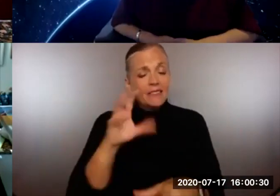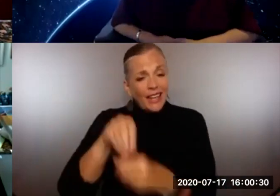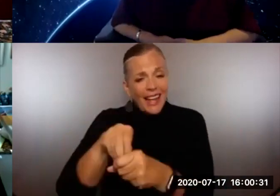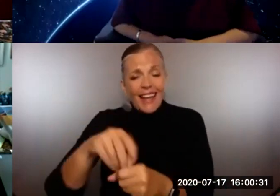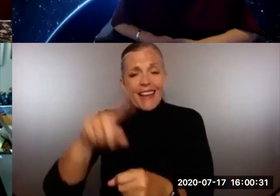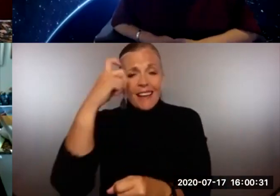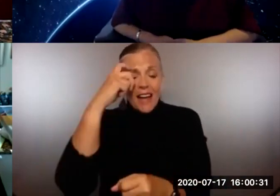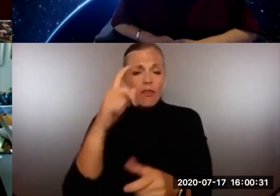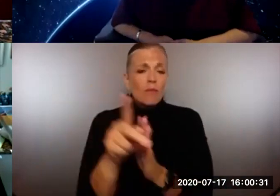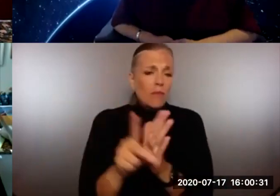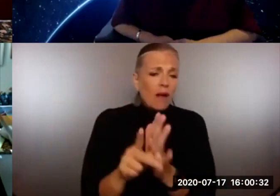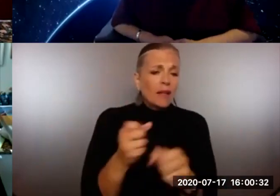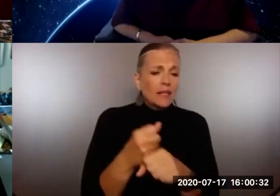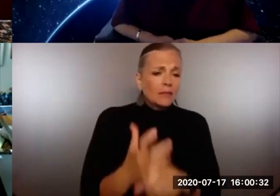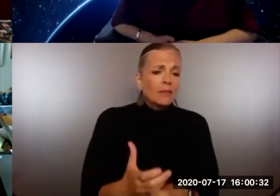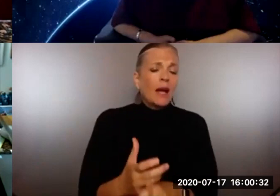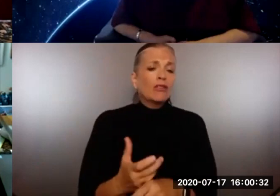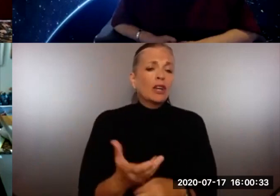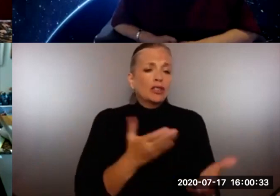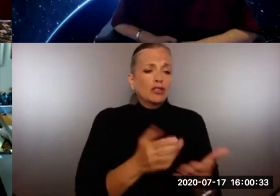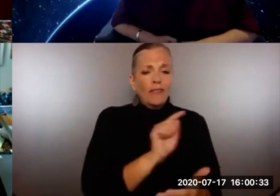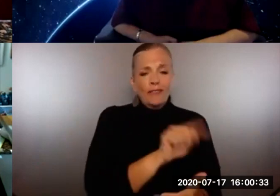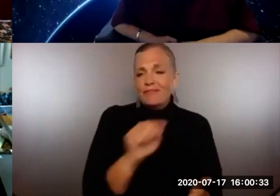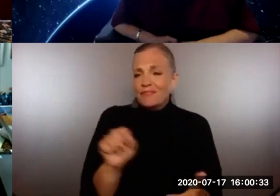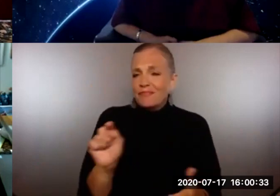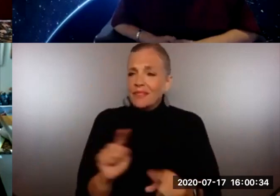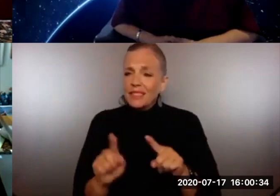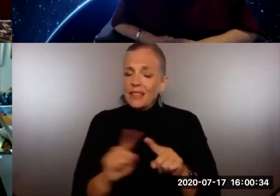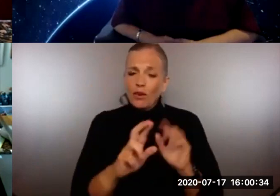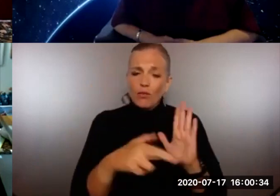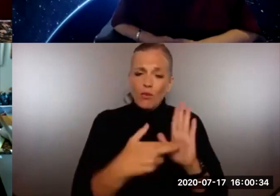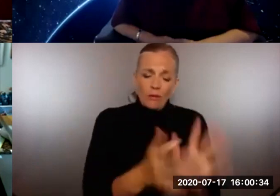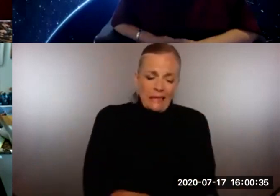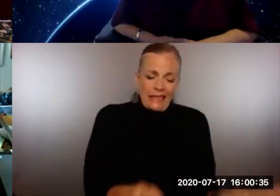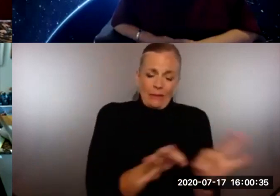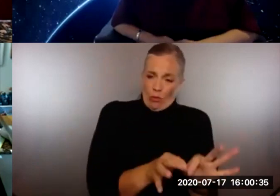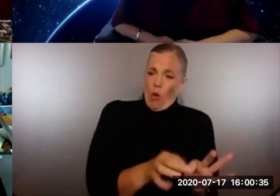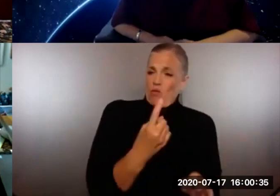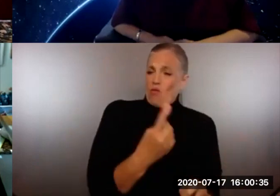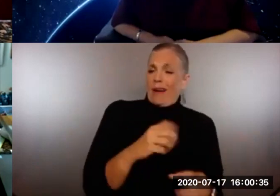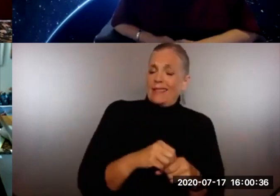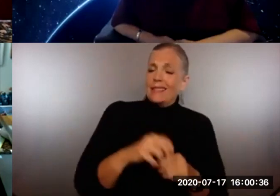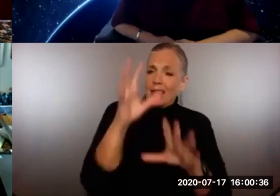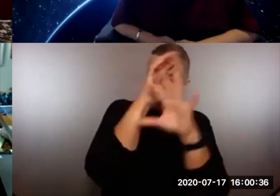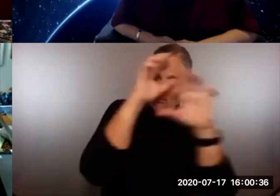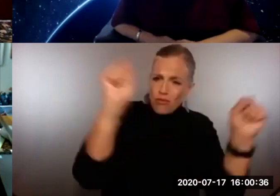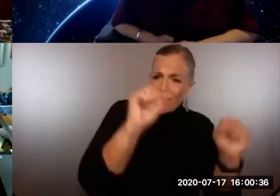serving key roles in both the Clinton and Obama administrations as well as the World Bank.